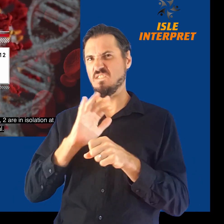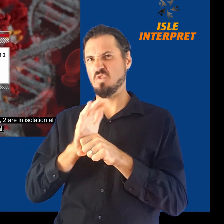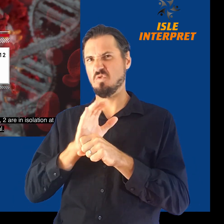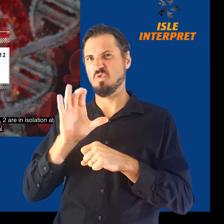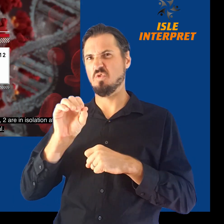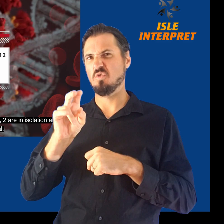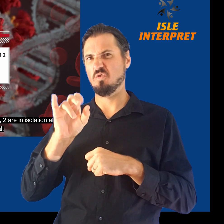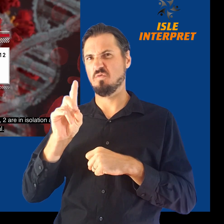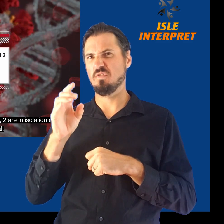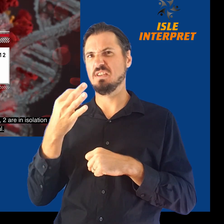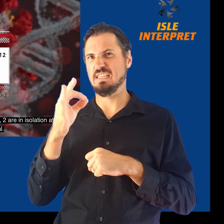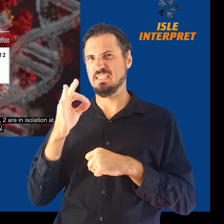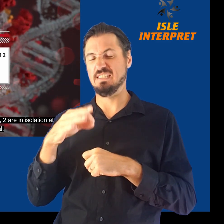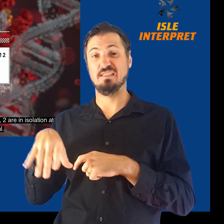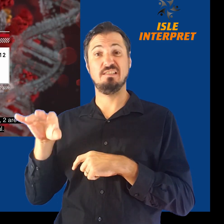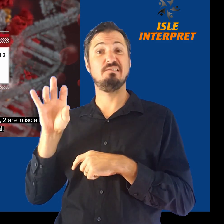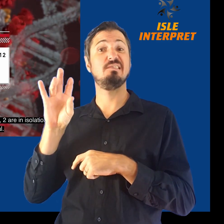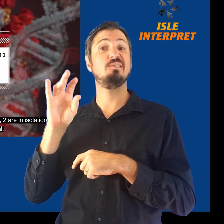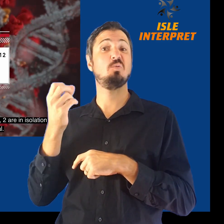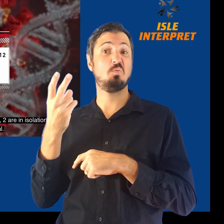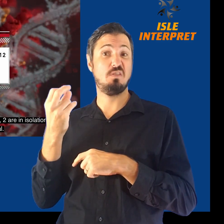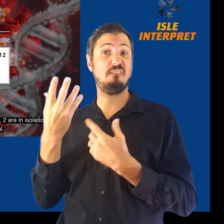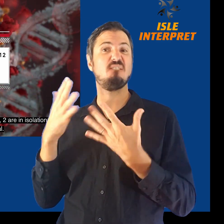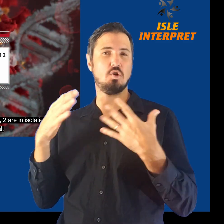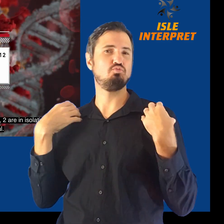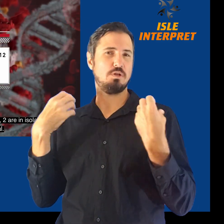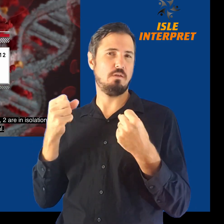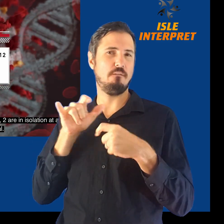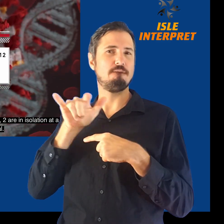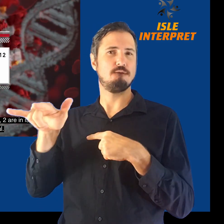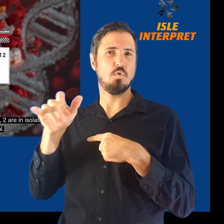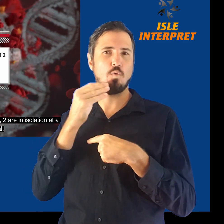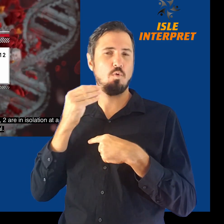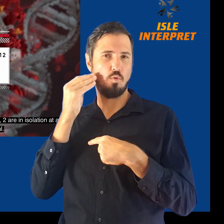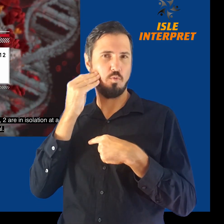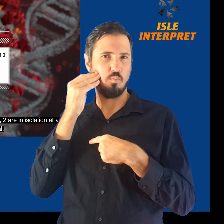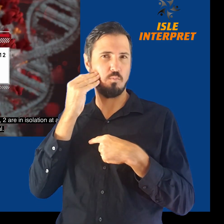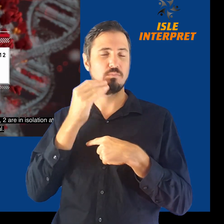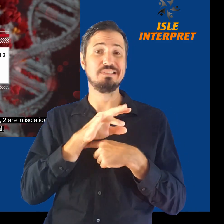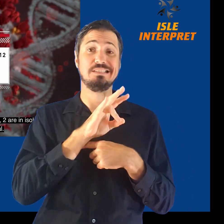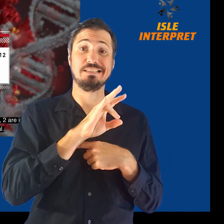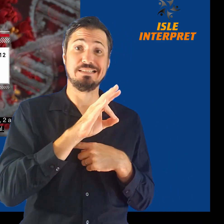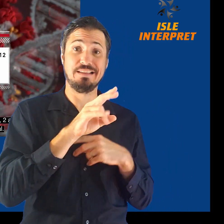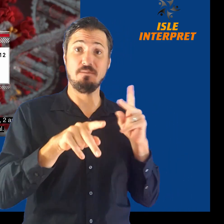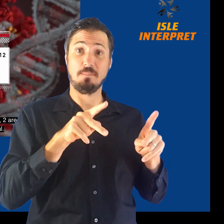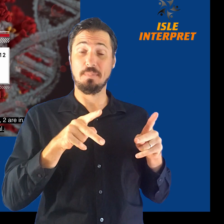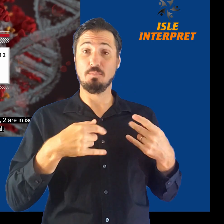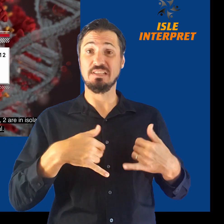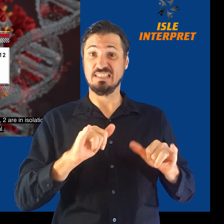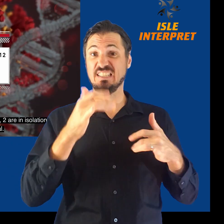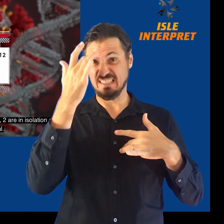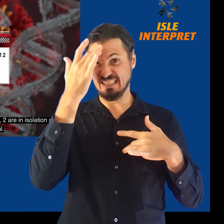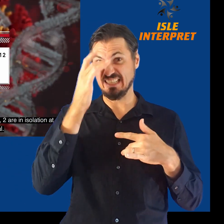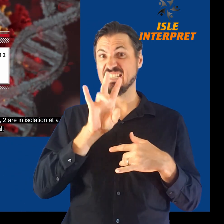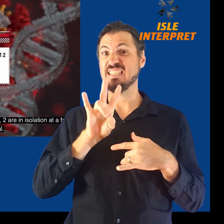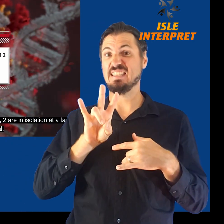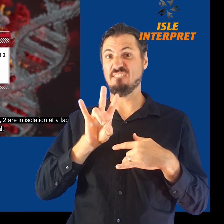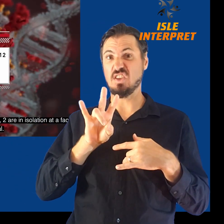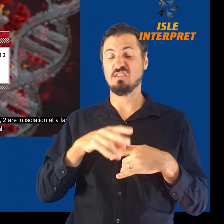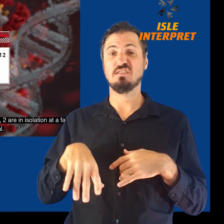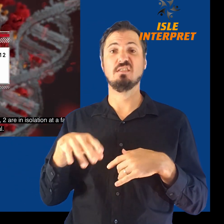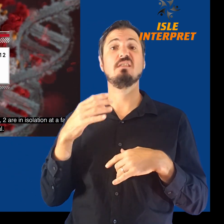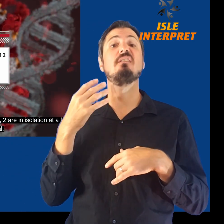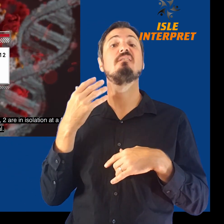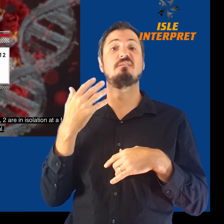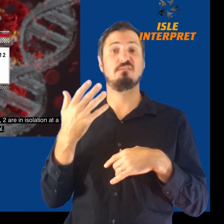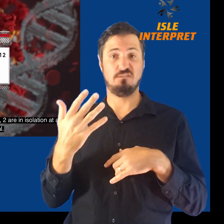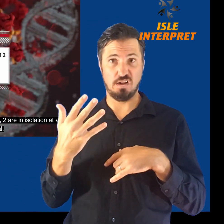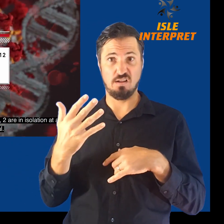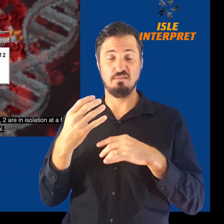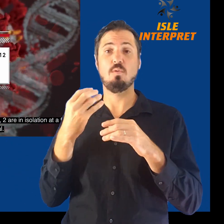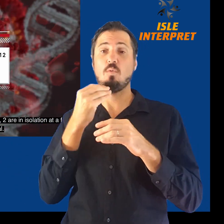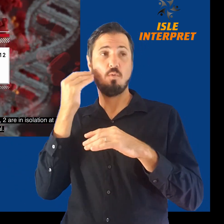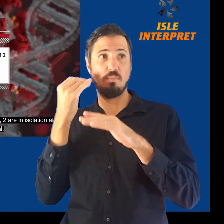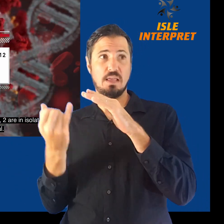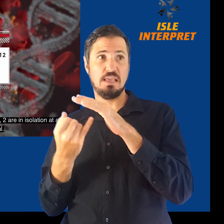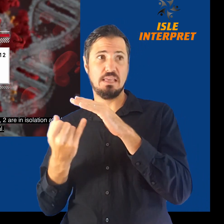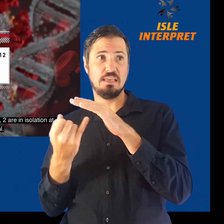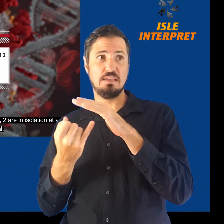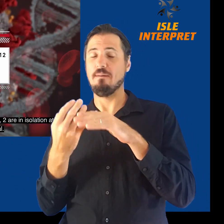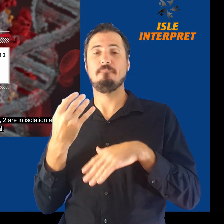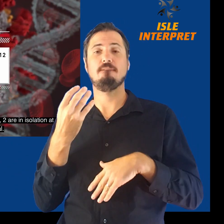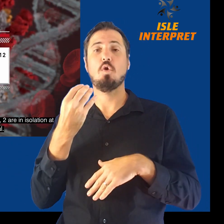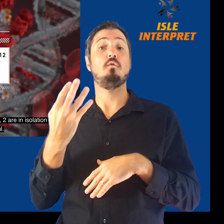The remaining 7 active cases are residents, 4 are in home isolation, 2 are in isolation at a facility, and 1 remains in isolation at the hospital.